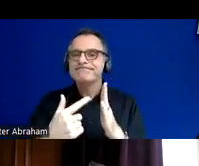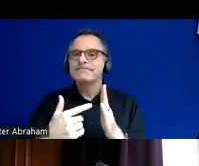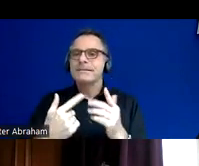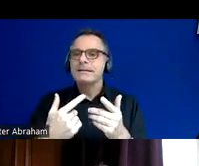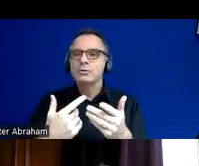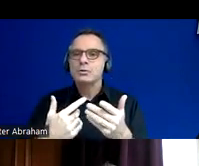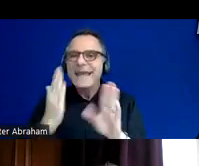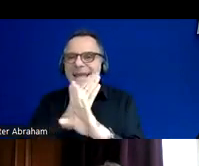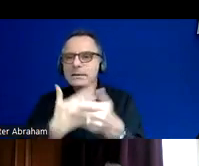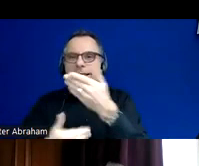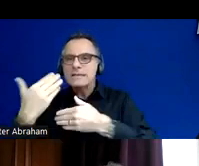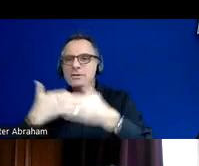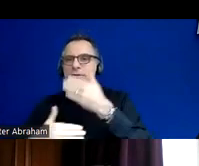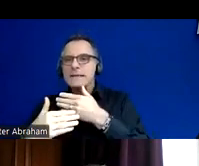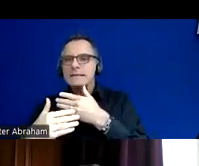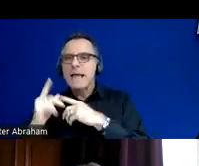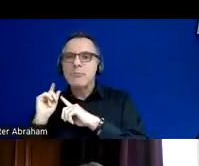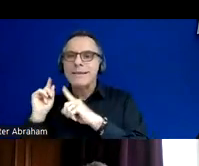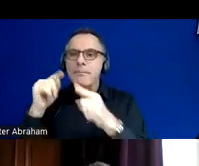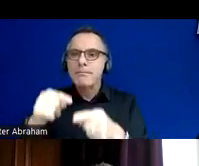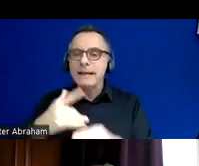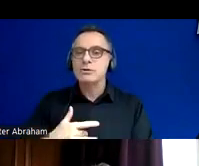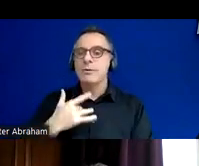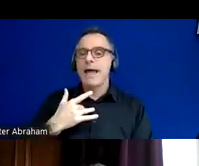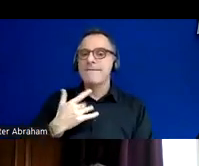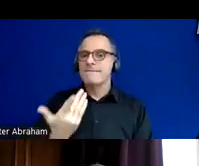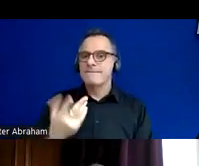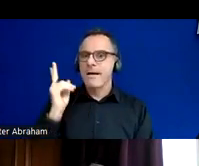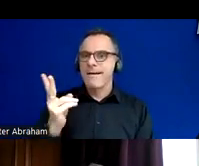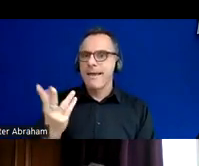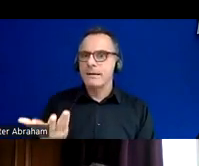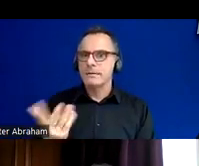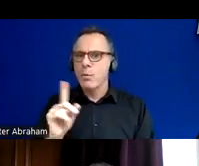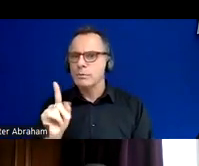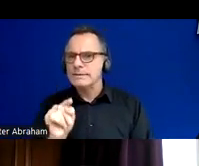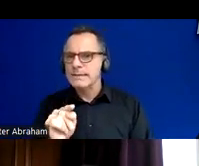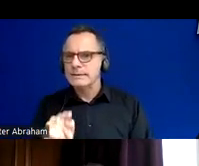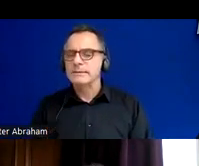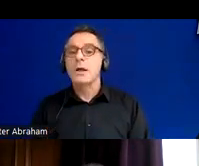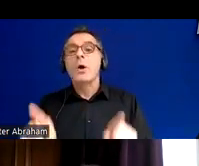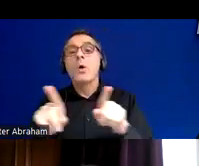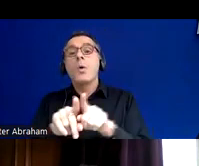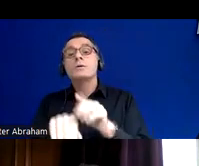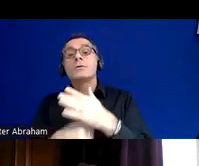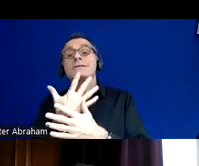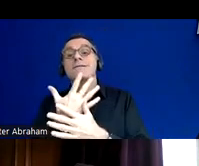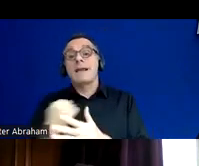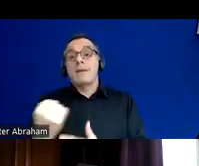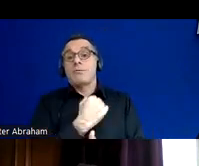and into the sunlight, if you like. Also, to develop our own collections and address some of